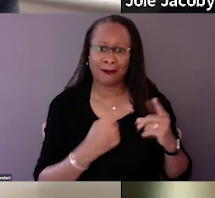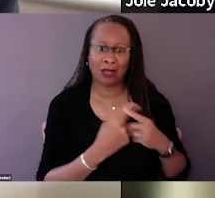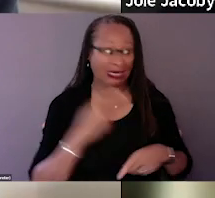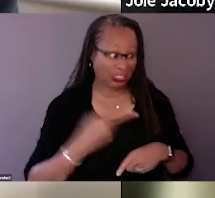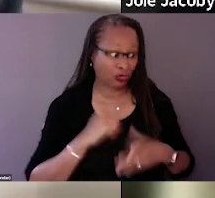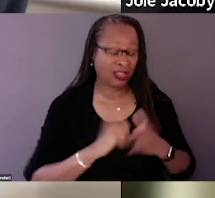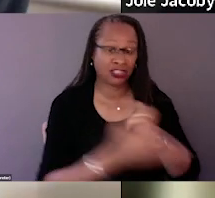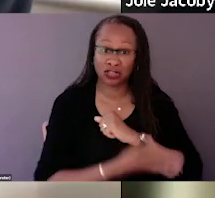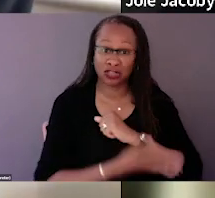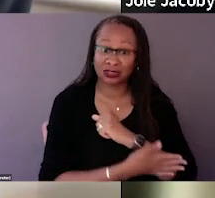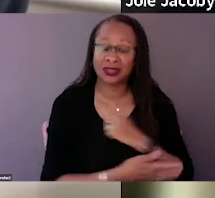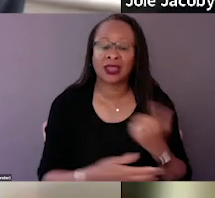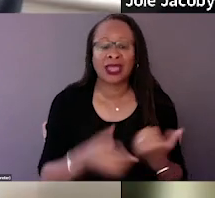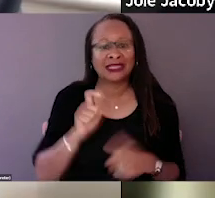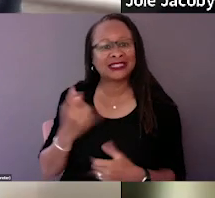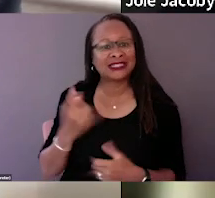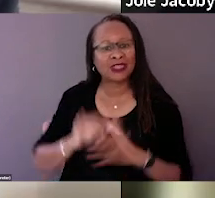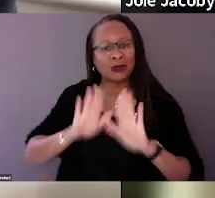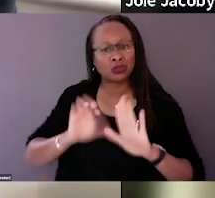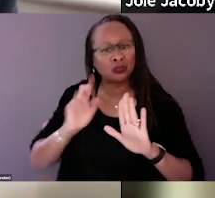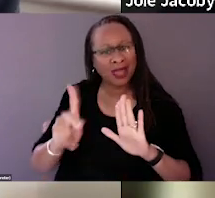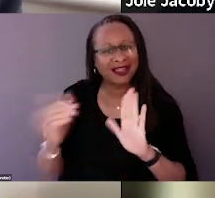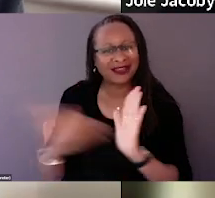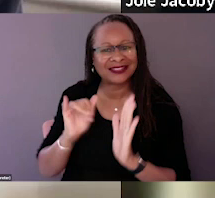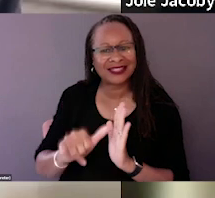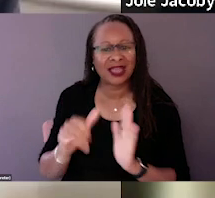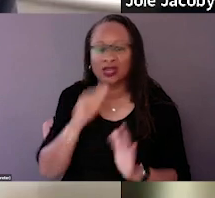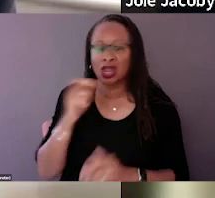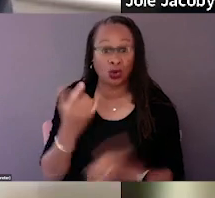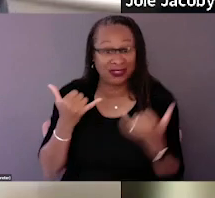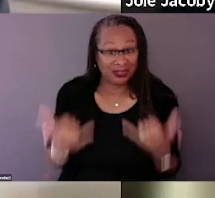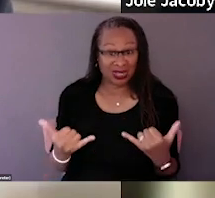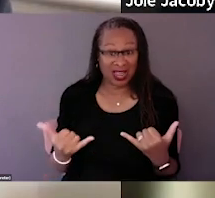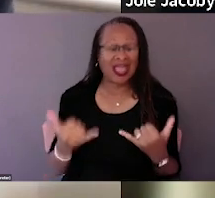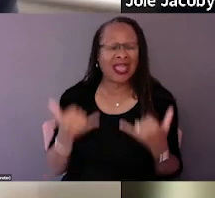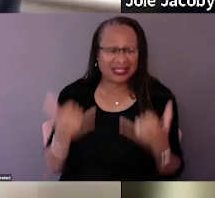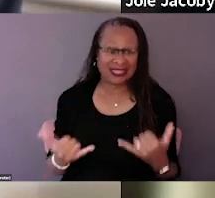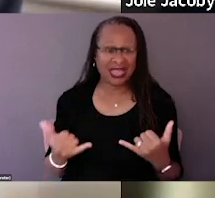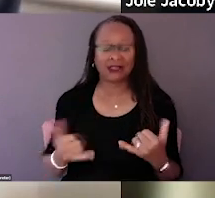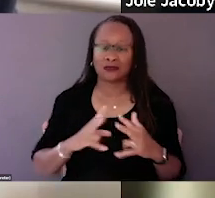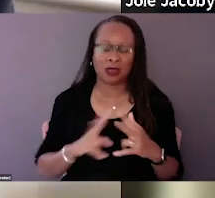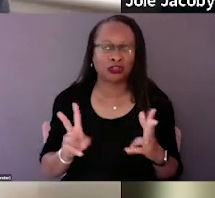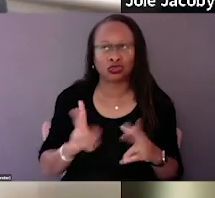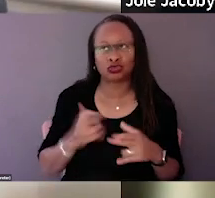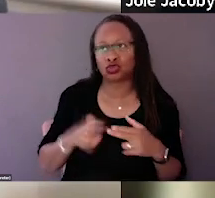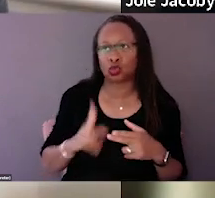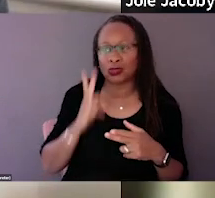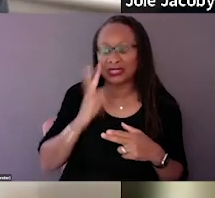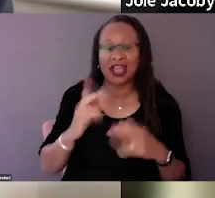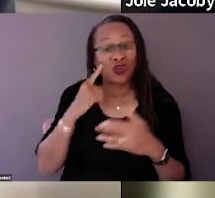needing something to push back against that, not just today. Today would be very shortsighted, I think, for the next 50, 100 years,